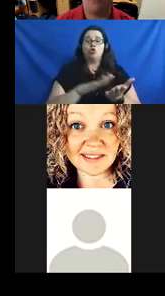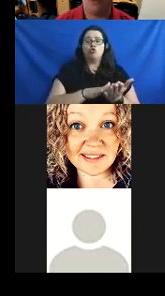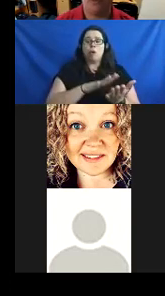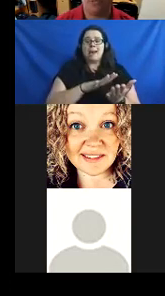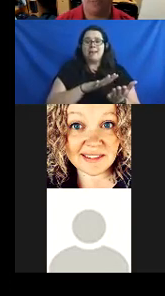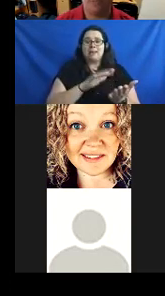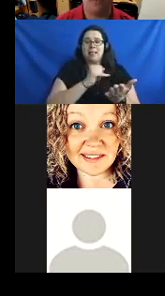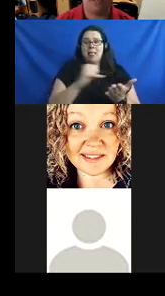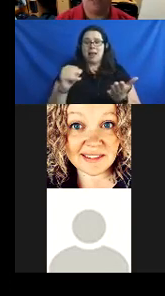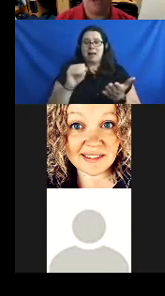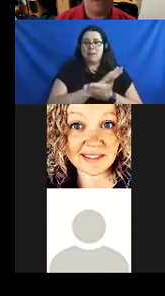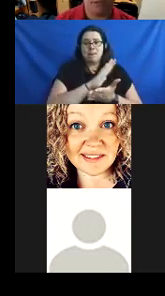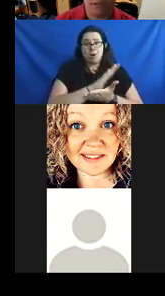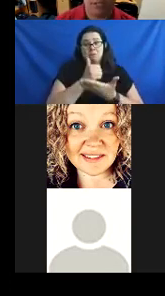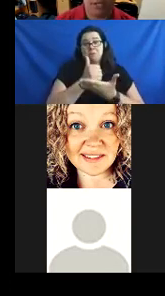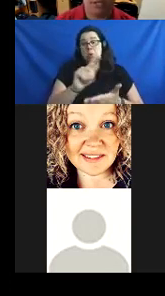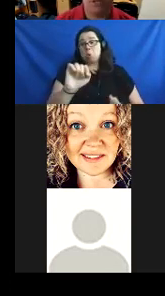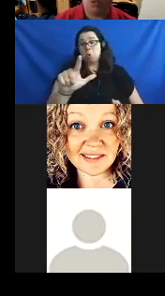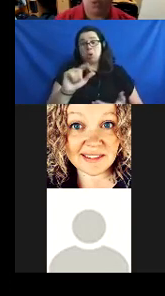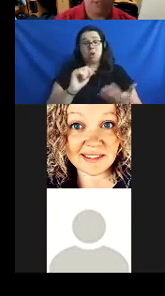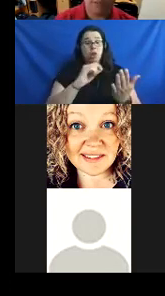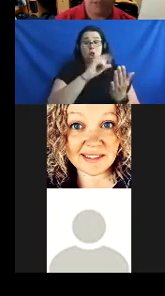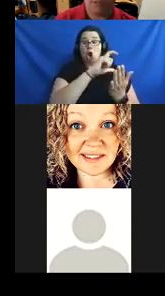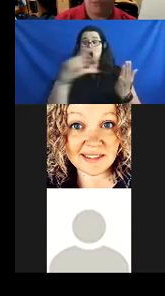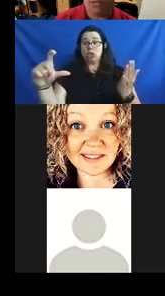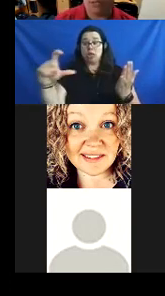TOOL FOR SOME PEOPLE, HAVING LARGE LINES OR YOU CAN